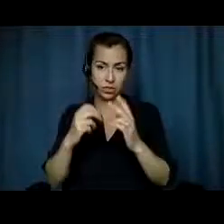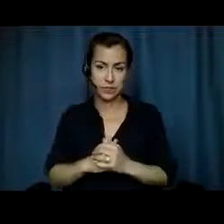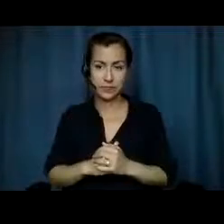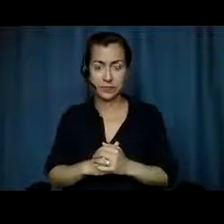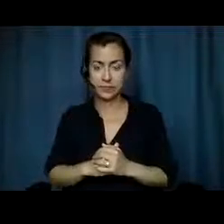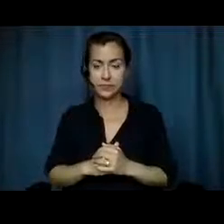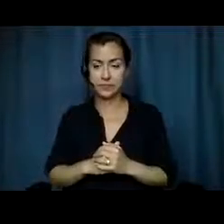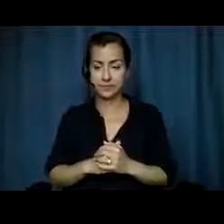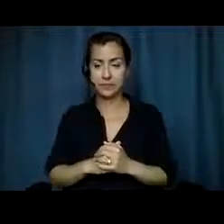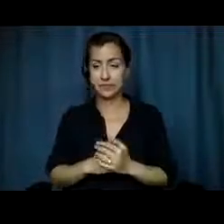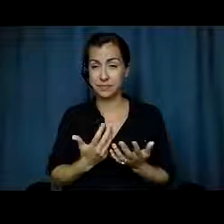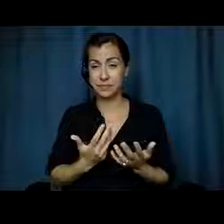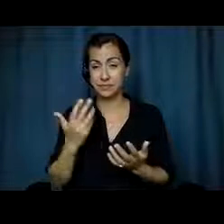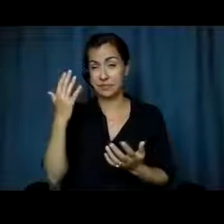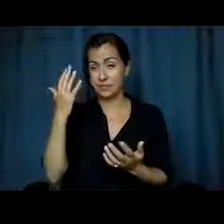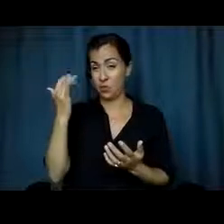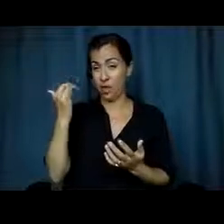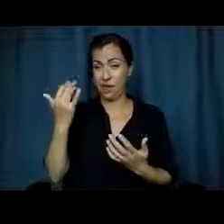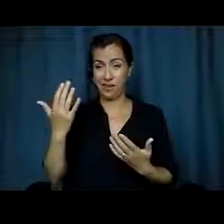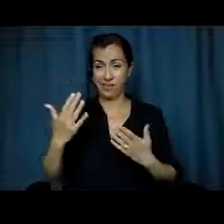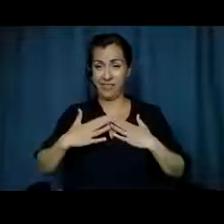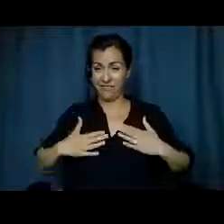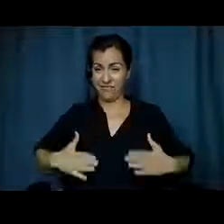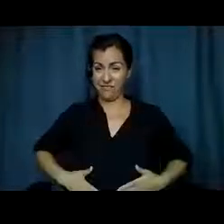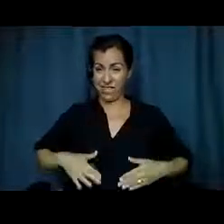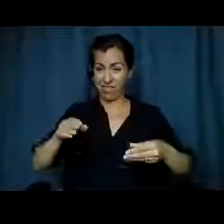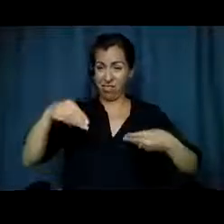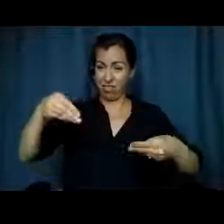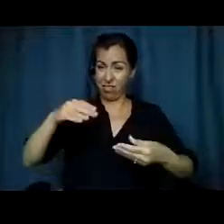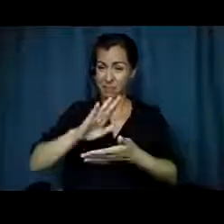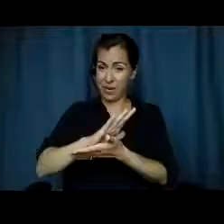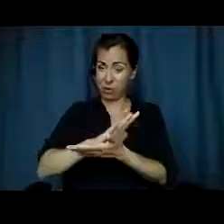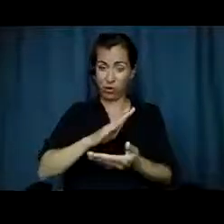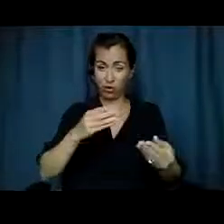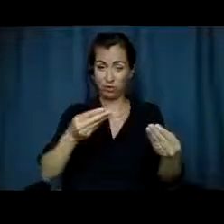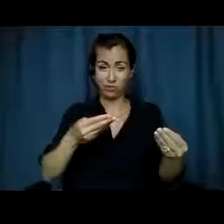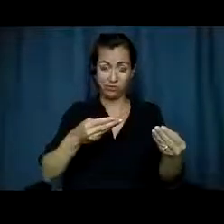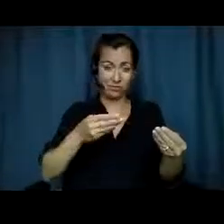caption video for people as needed.